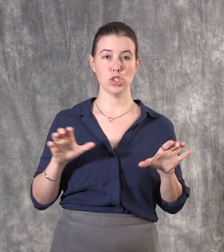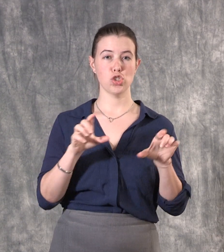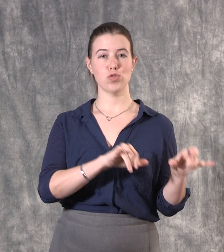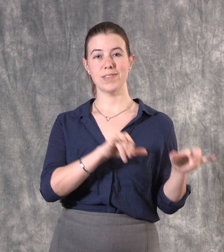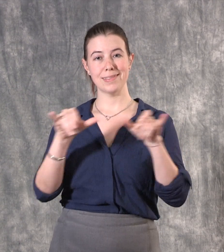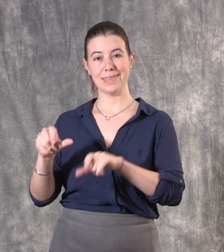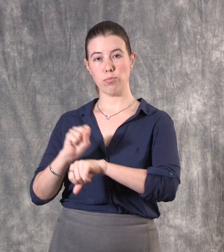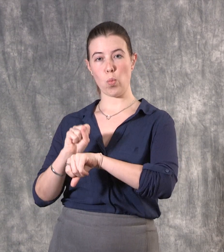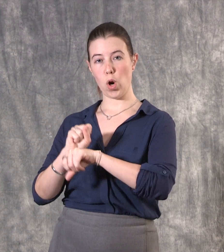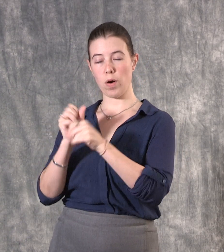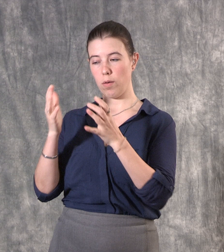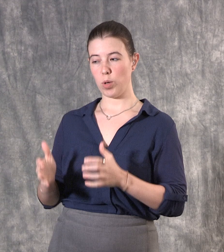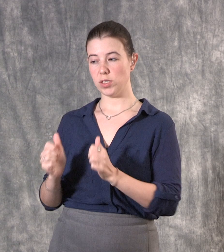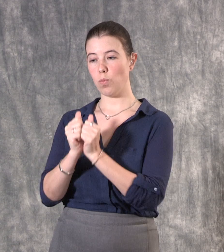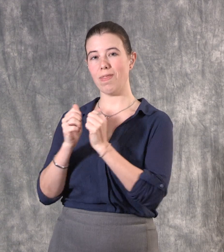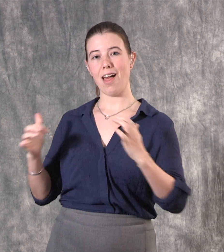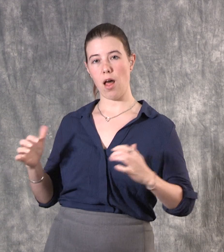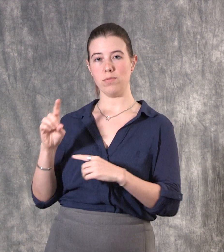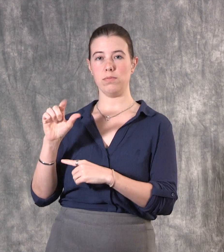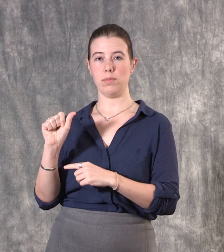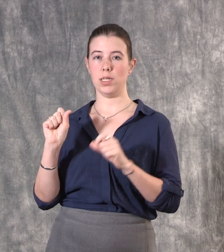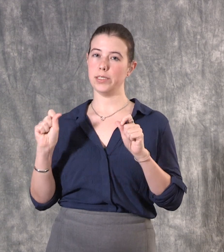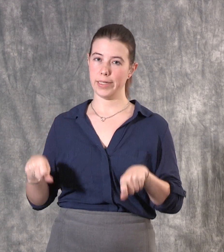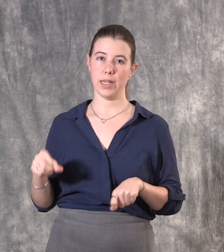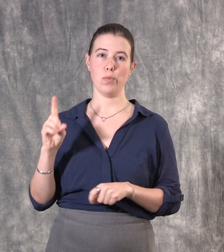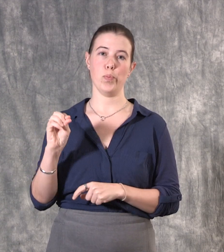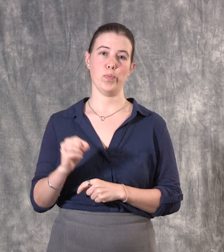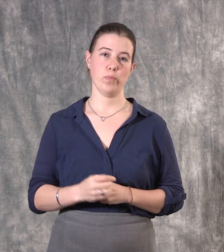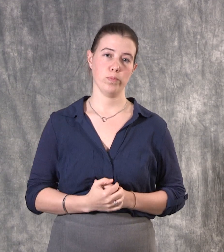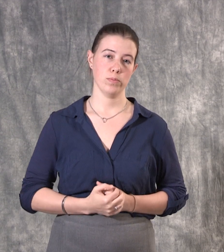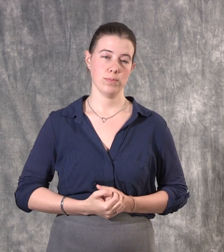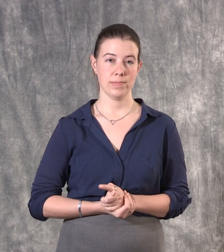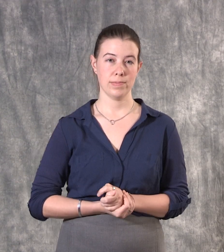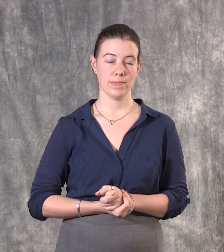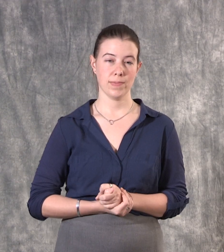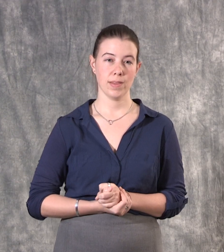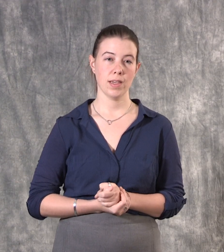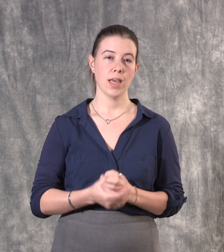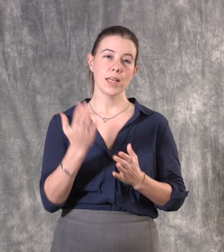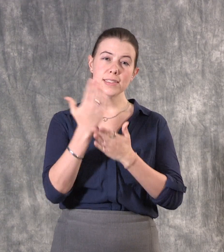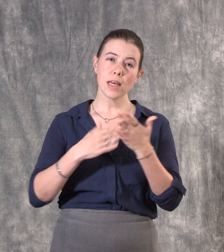to do the same work that a person without a disability can do. Some